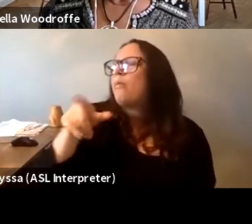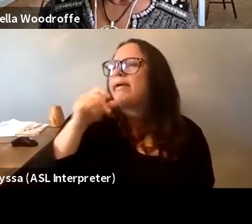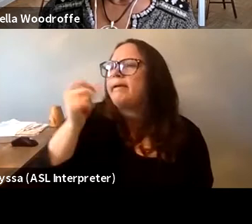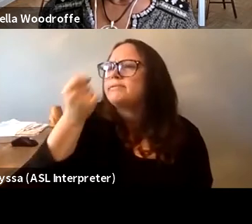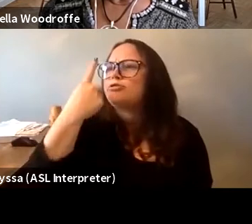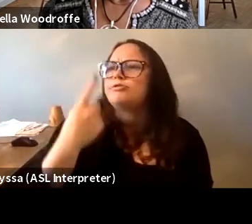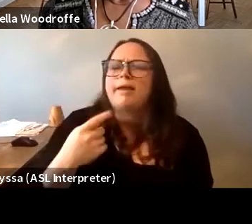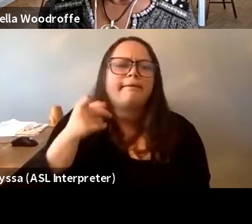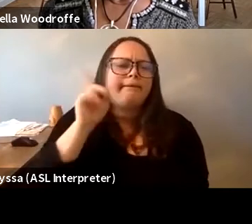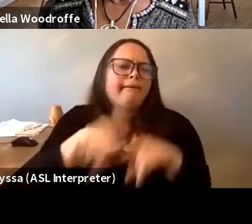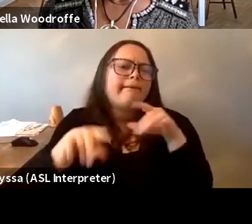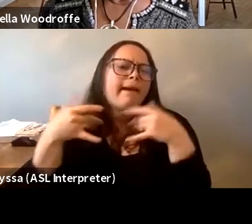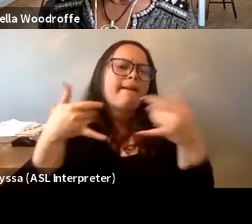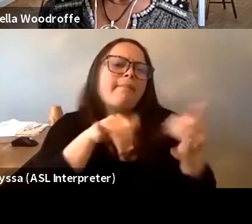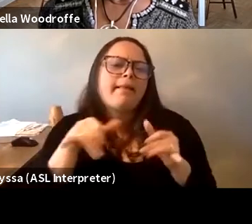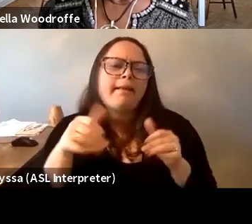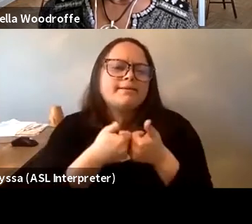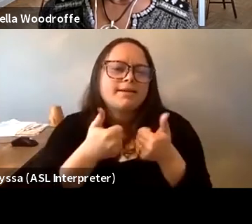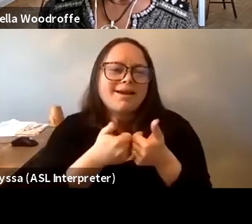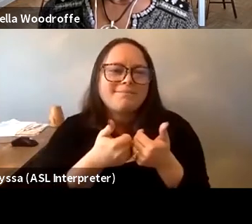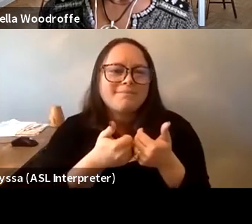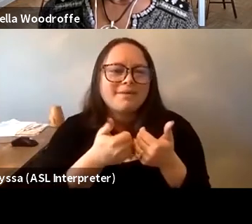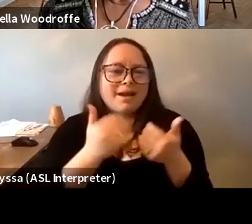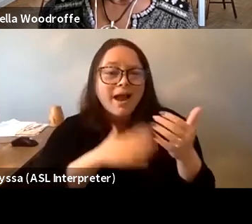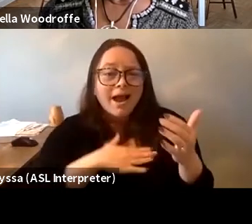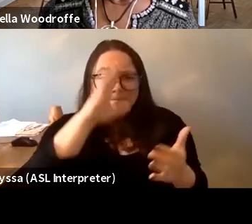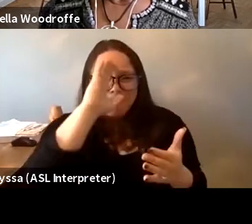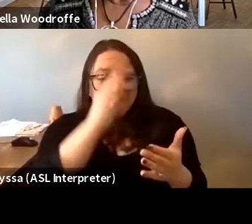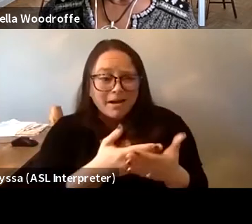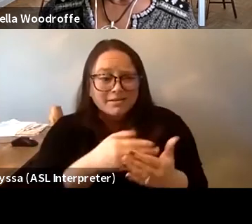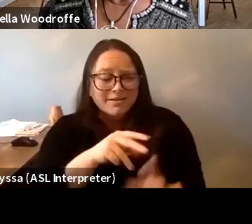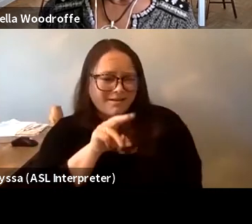game. And my son's is theirs. And it makes me incredibly sad.